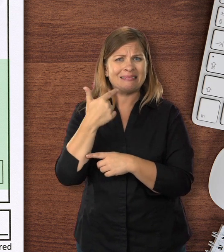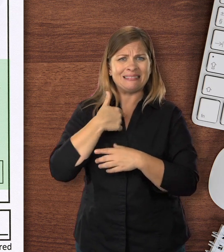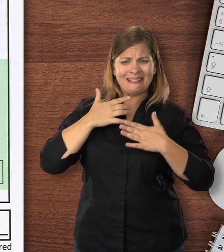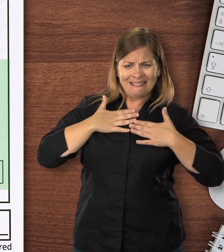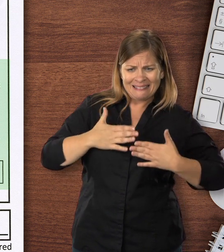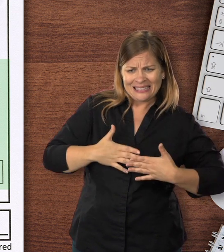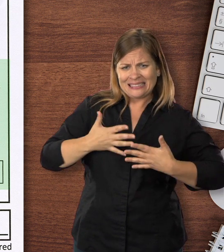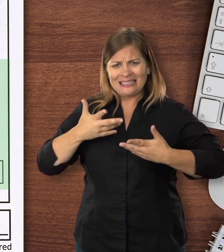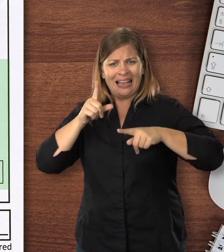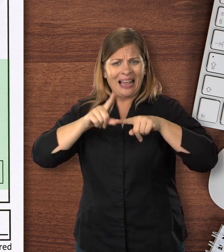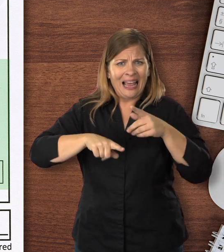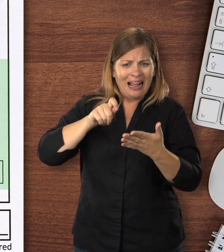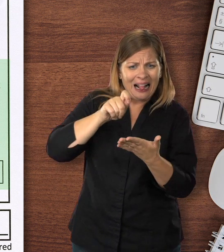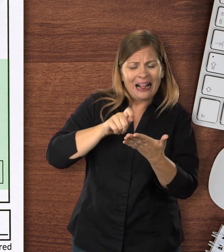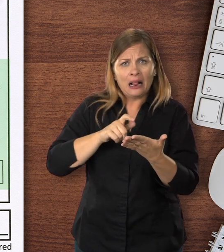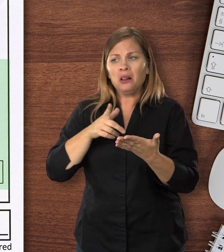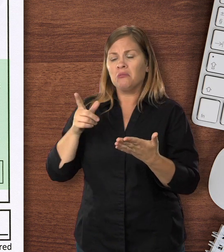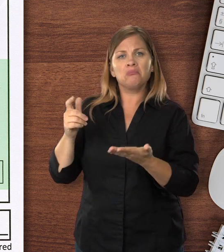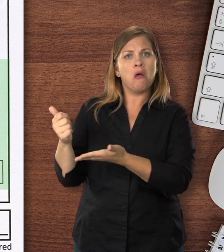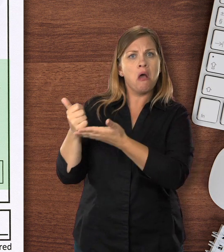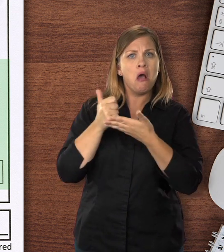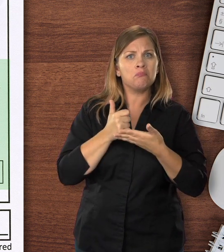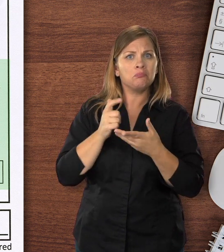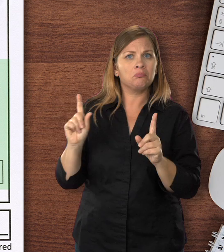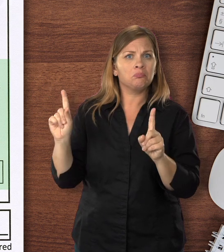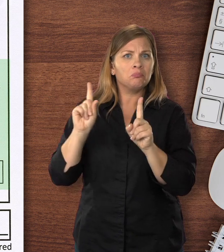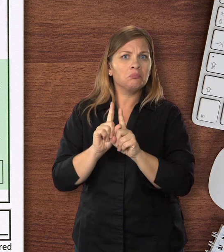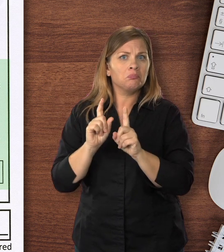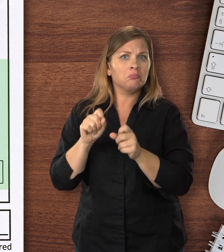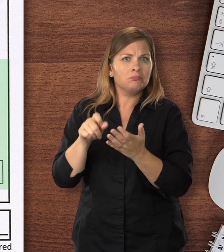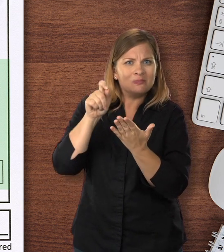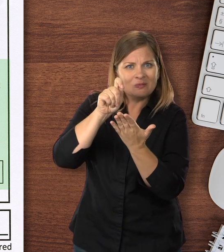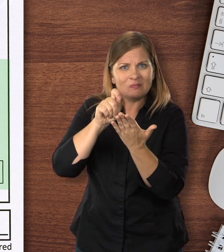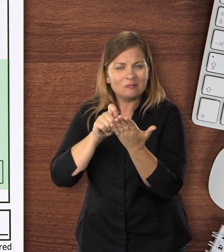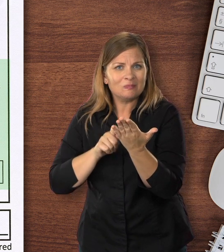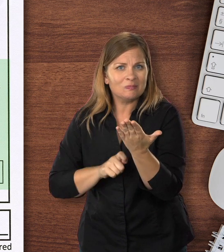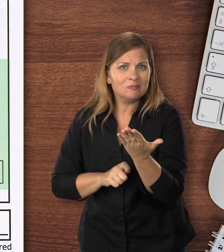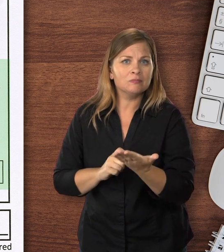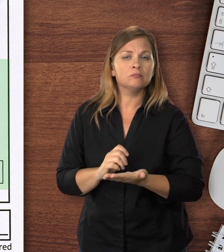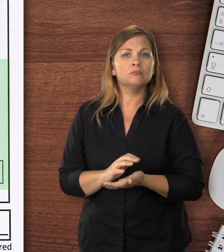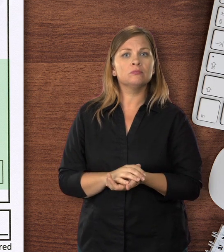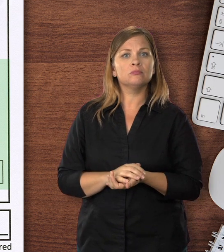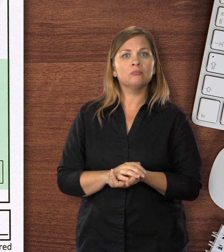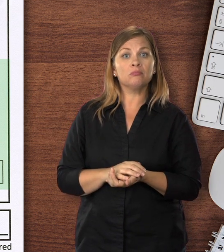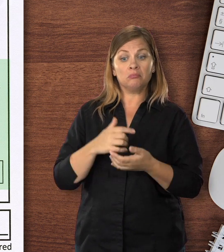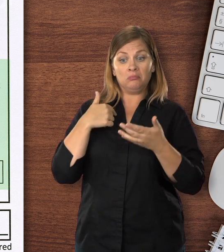the ballots were marked as directed by the voter;